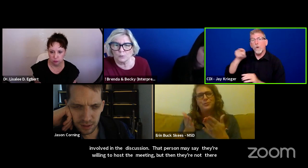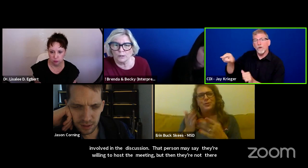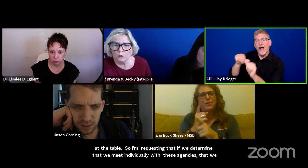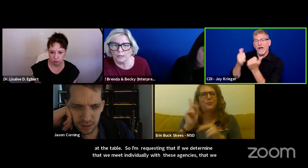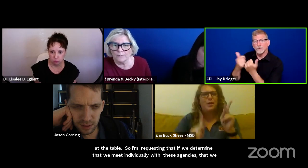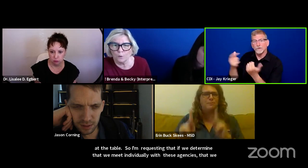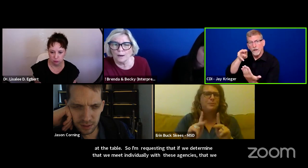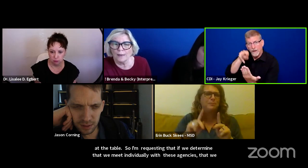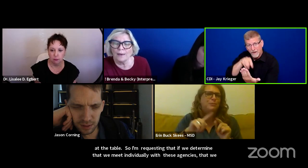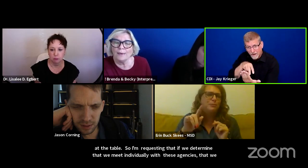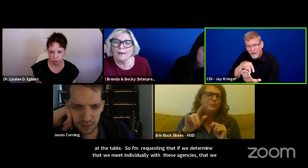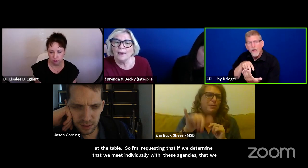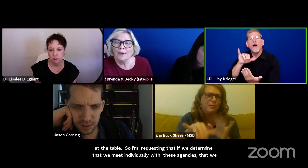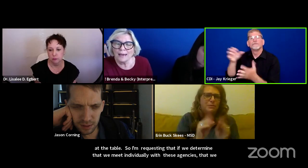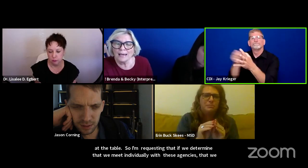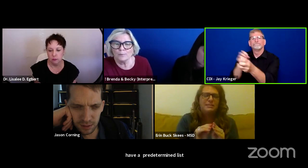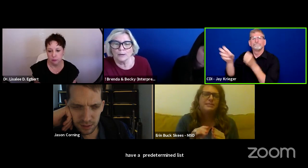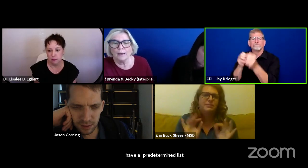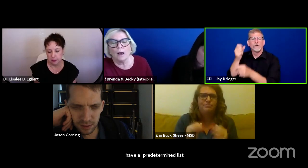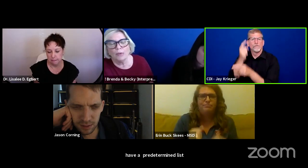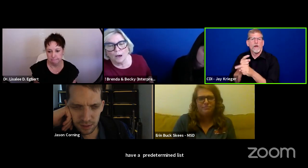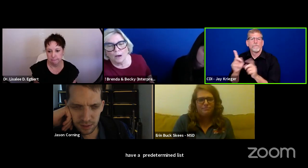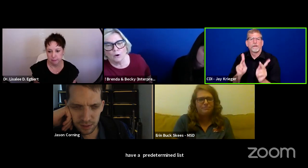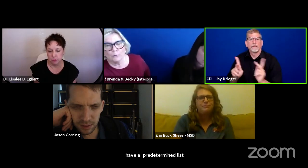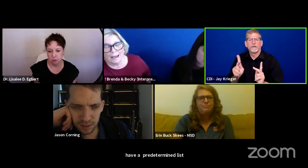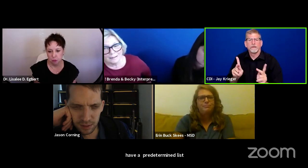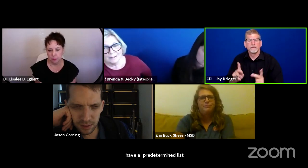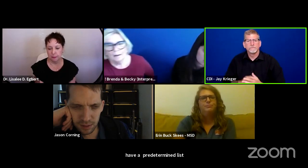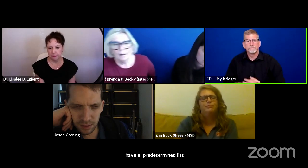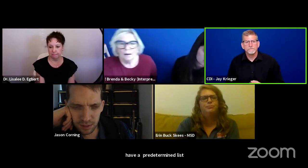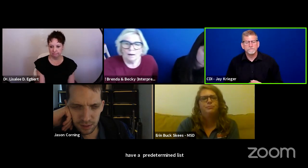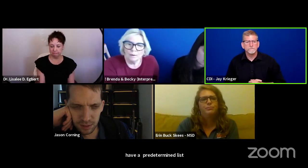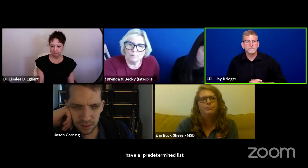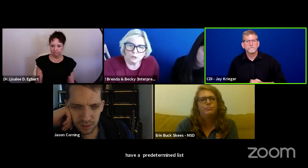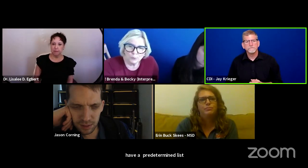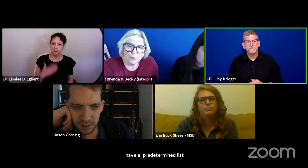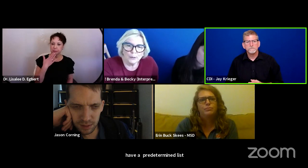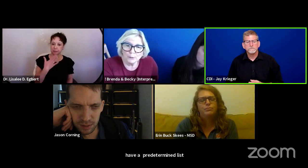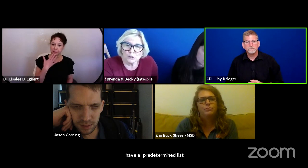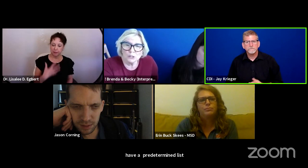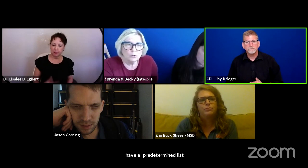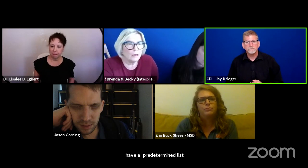we are looking for, and then they can bring the correct, most appropriate person to that